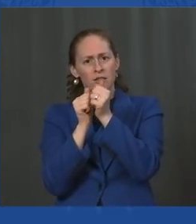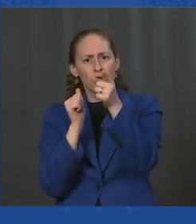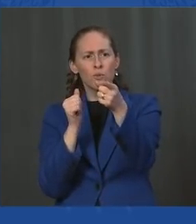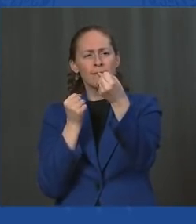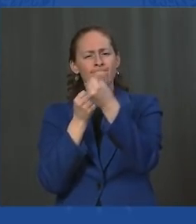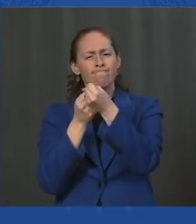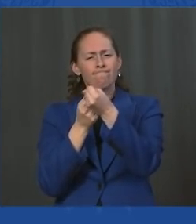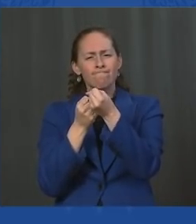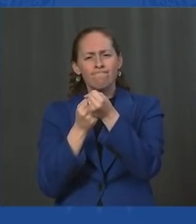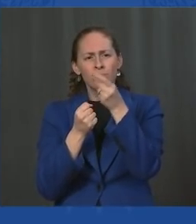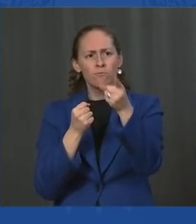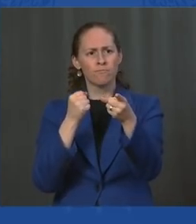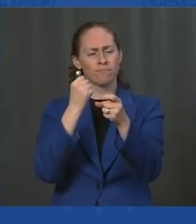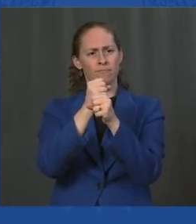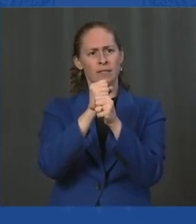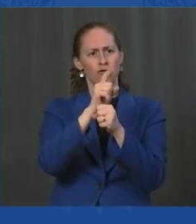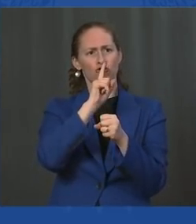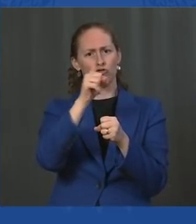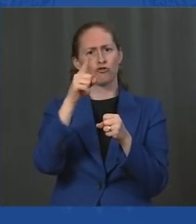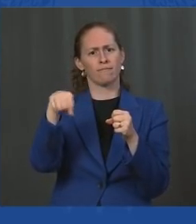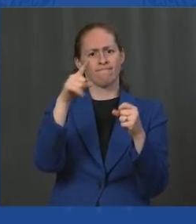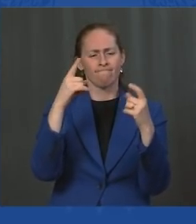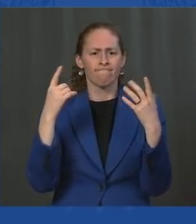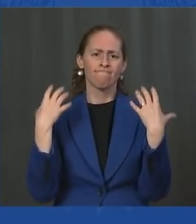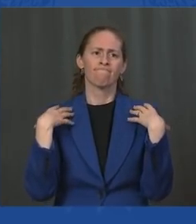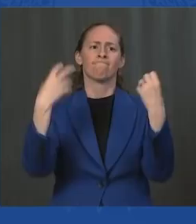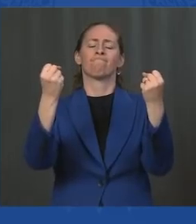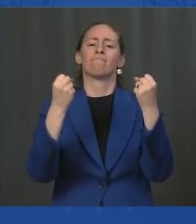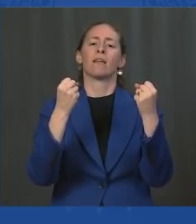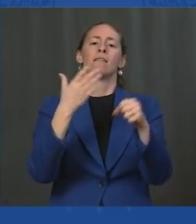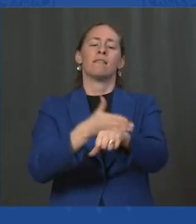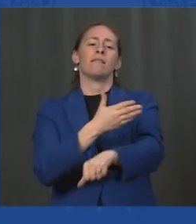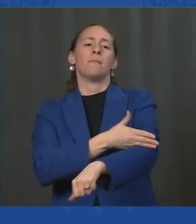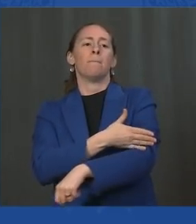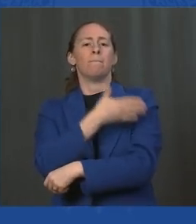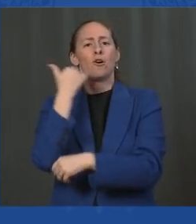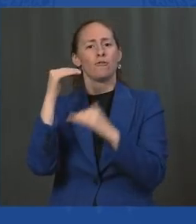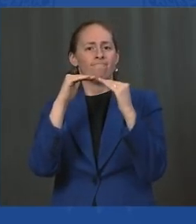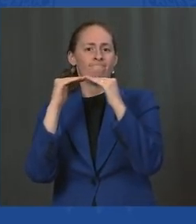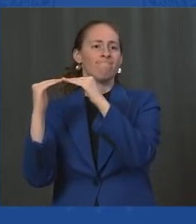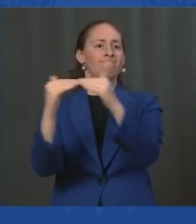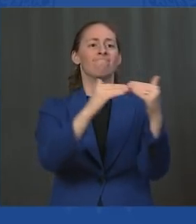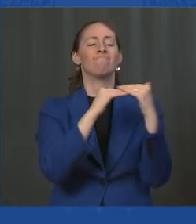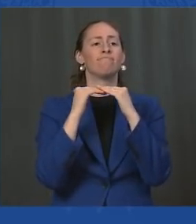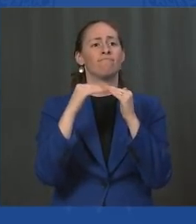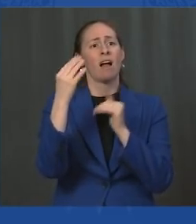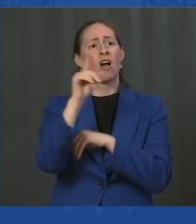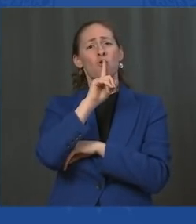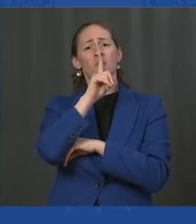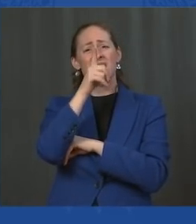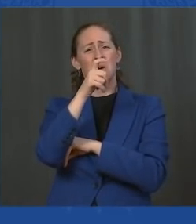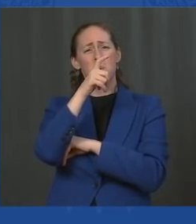and recovery is equitable so that those hit hardest get the resources they need and are not left behind.